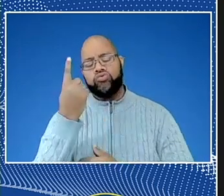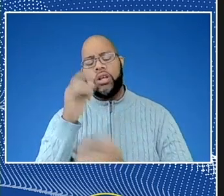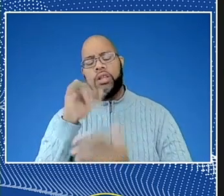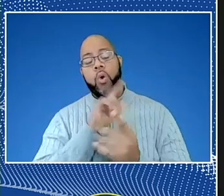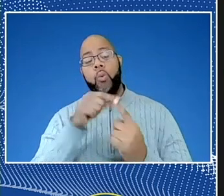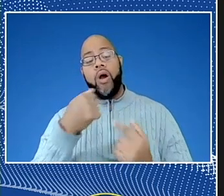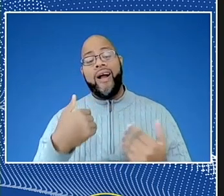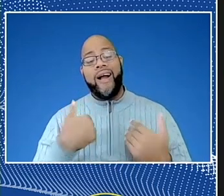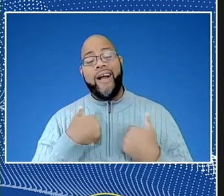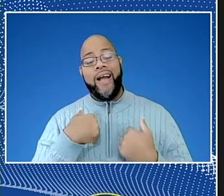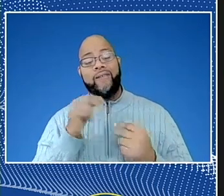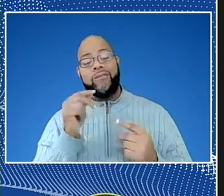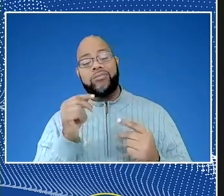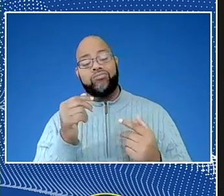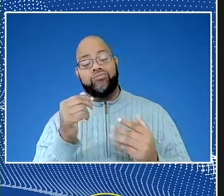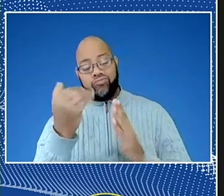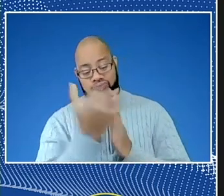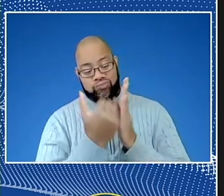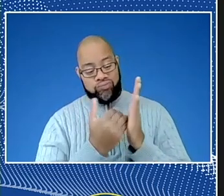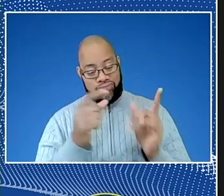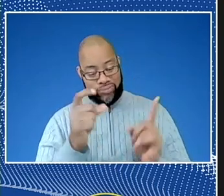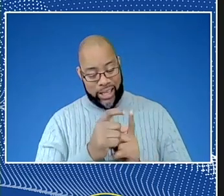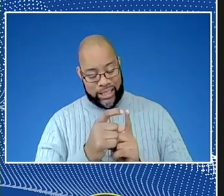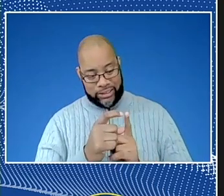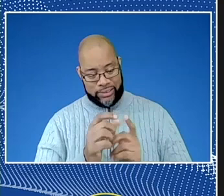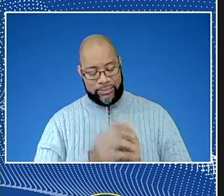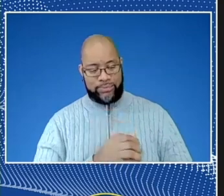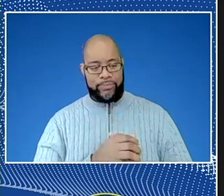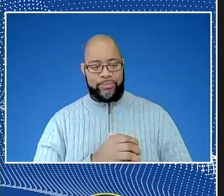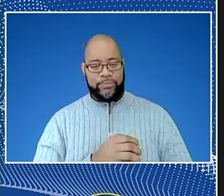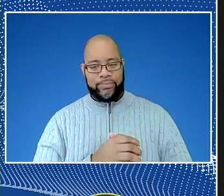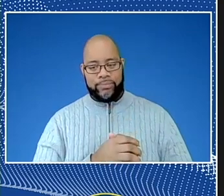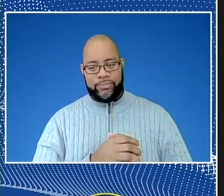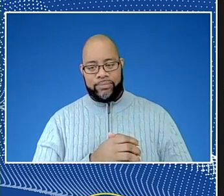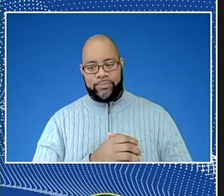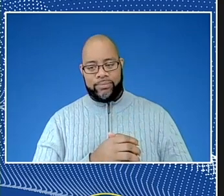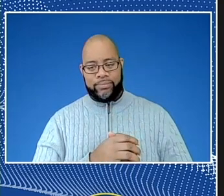regulatory text in this realm, a lot of